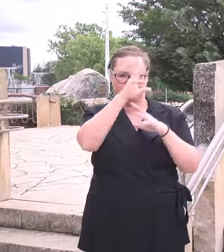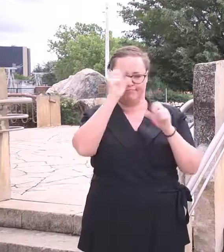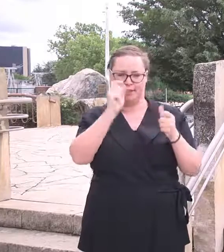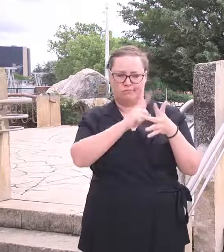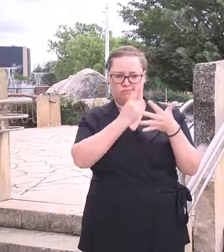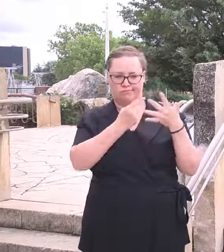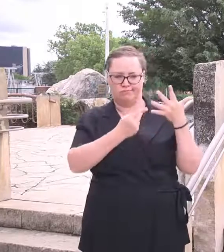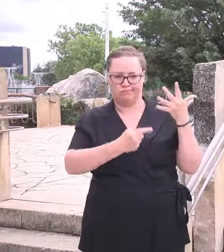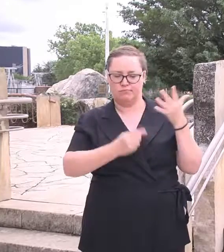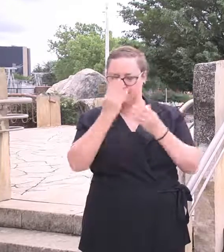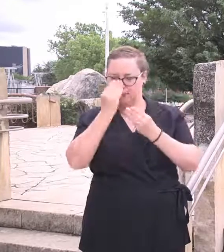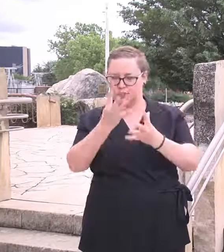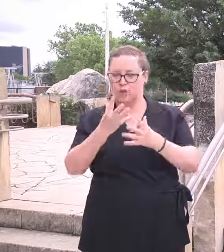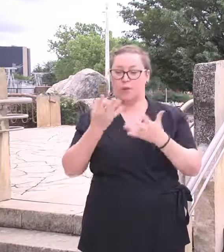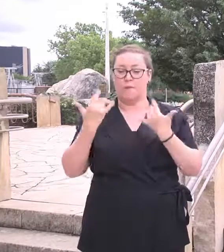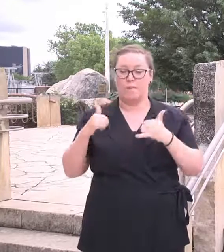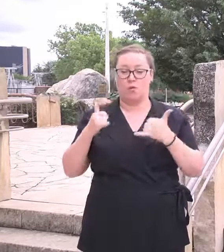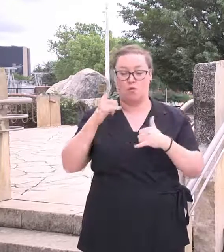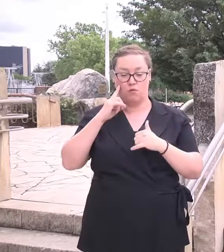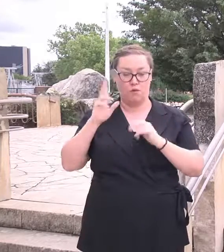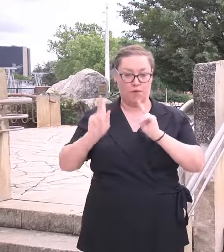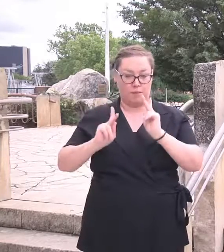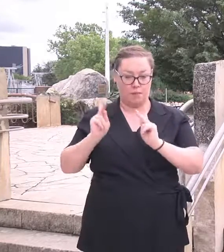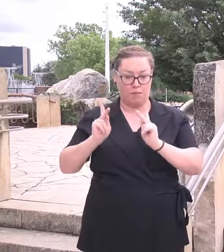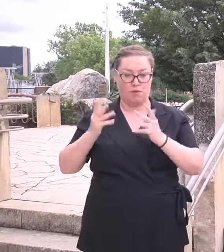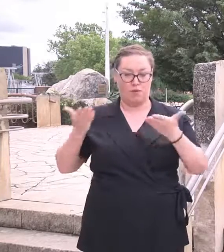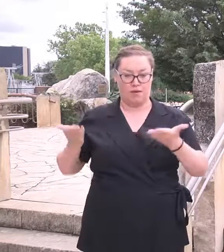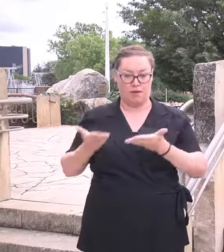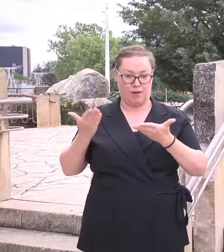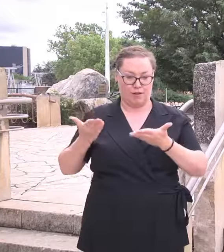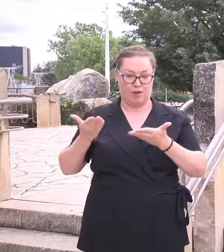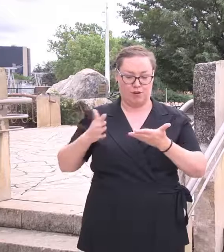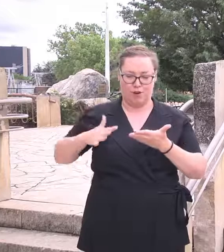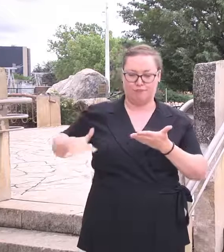in store for the party for the people here at the MidAmerica all India Museum in the backyard uh the